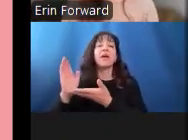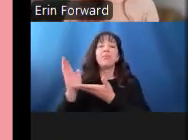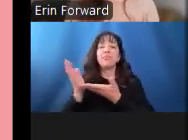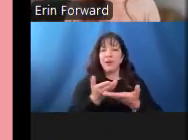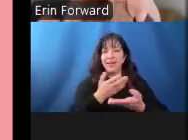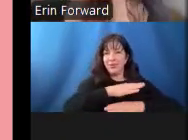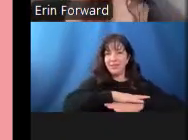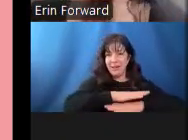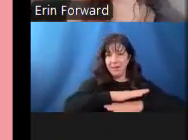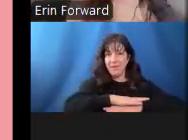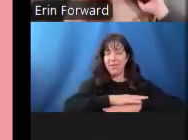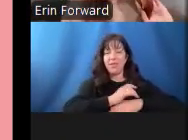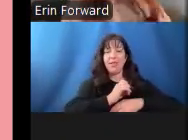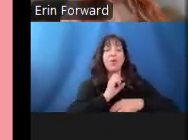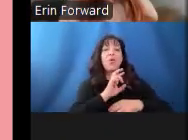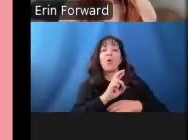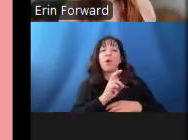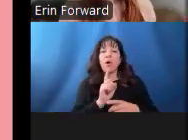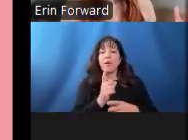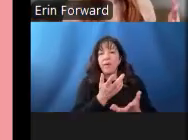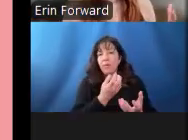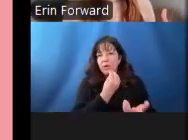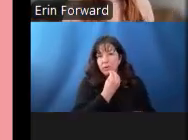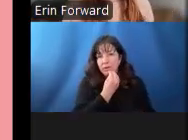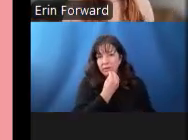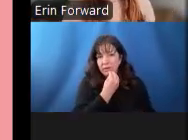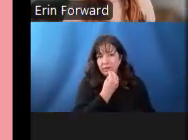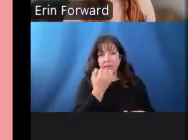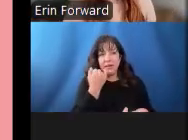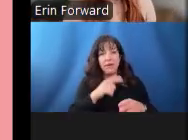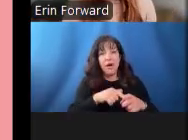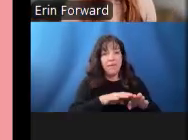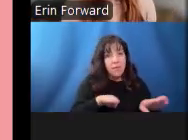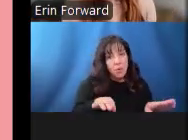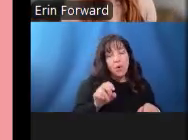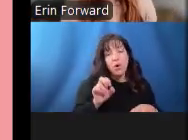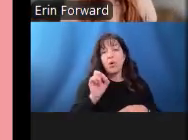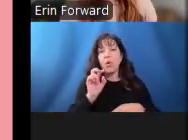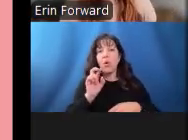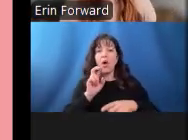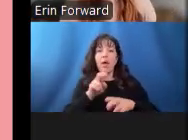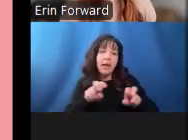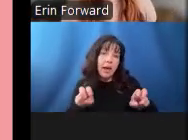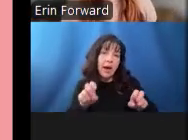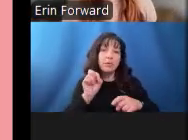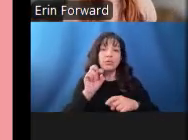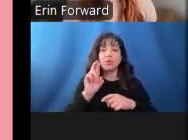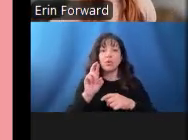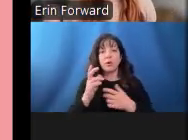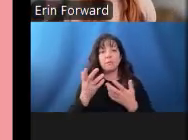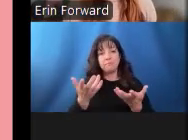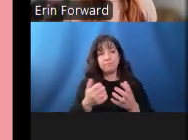table, or they could bring it to wherever they wanted to eat, if that was on the floor or on the couch. I mean, I eat on my couch